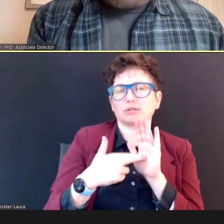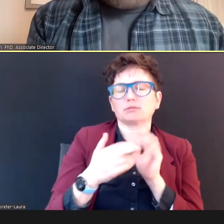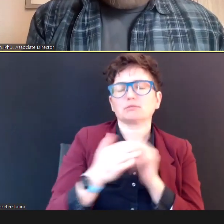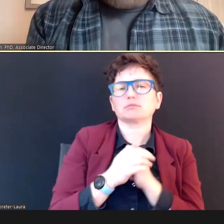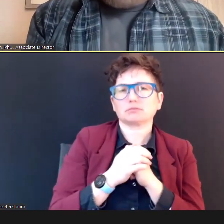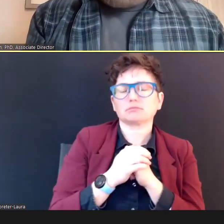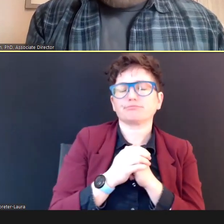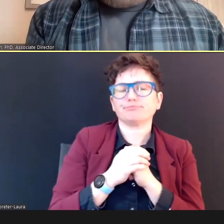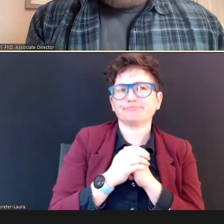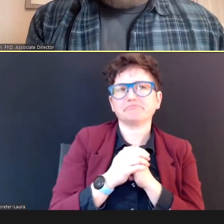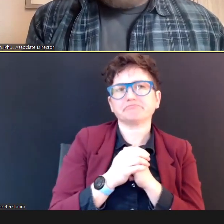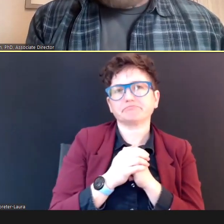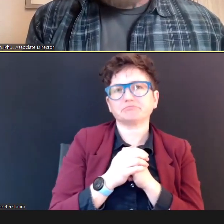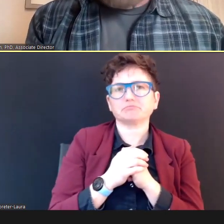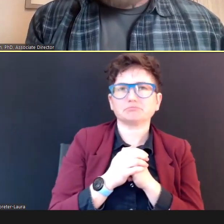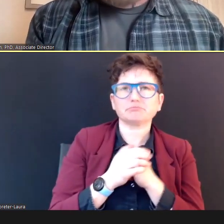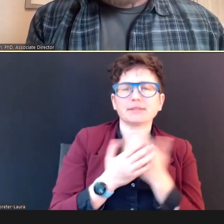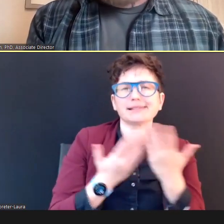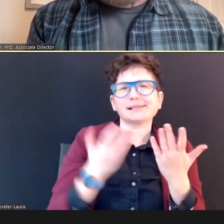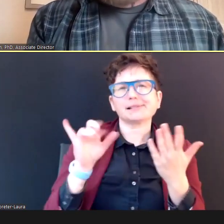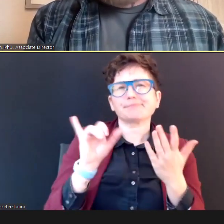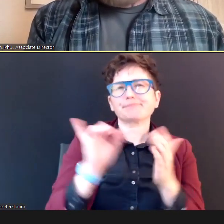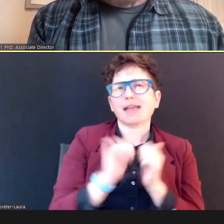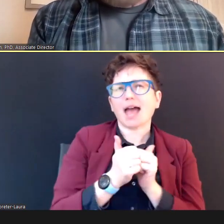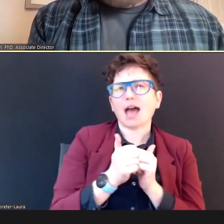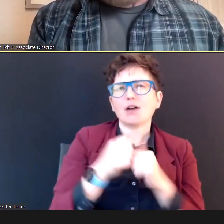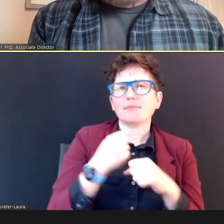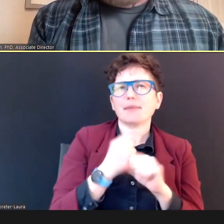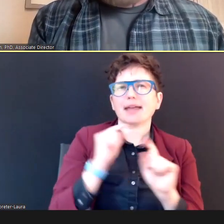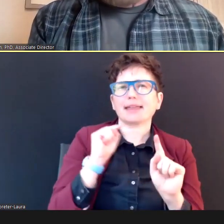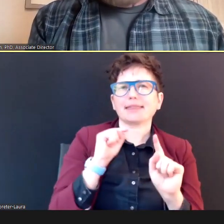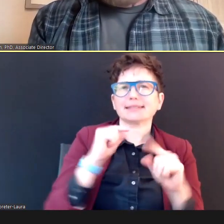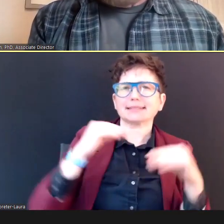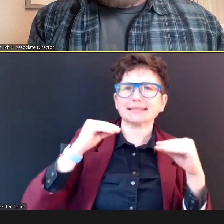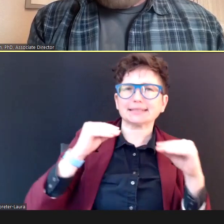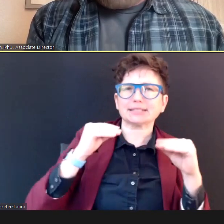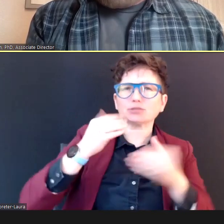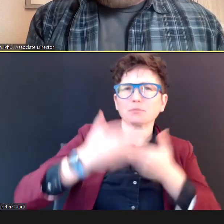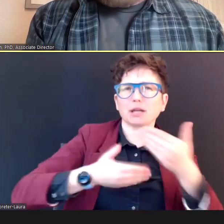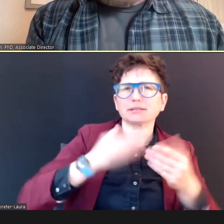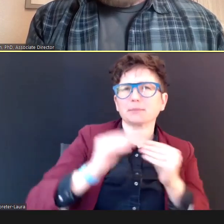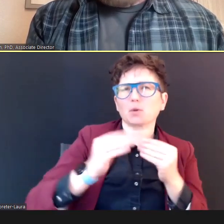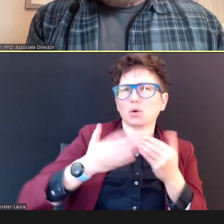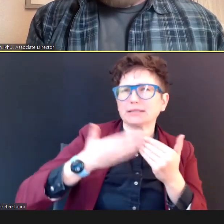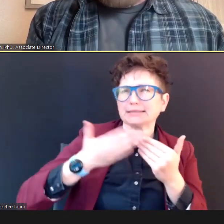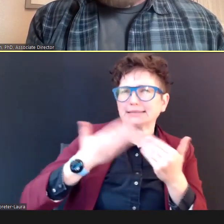about how to make this conditioning